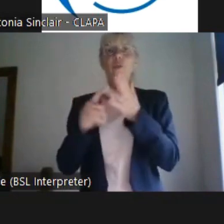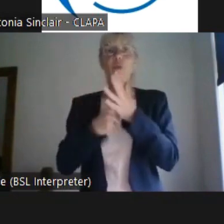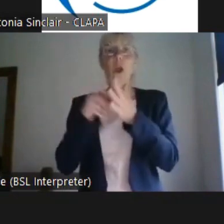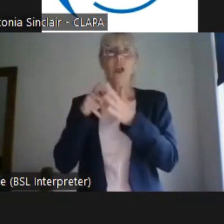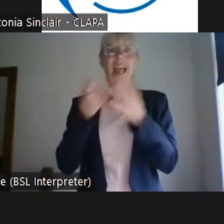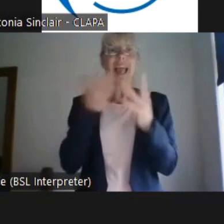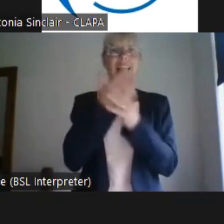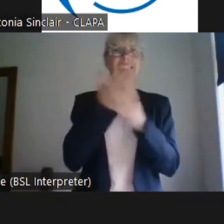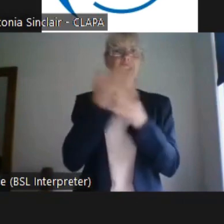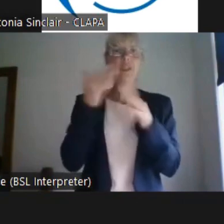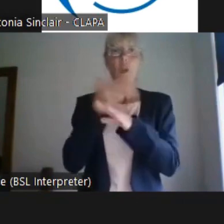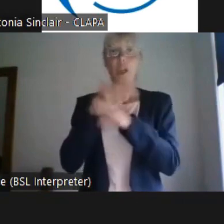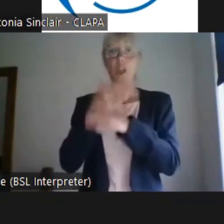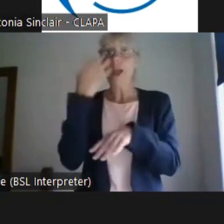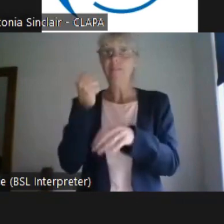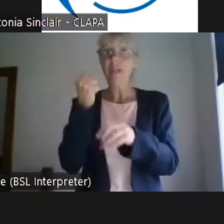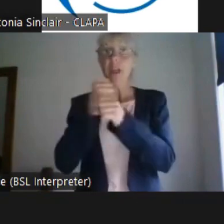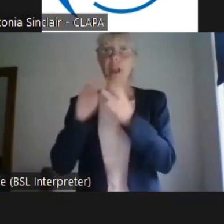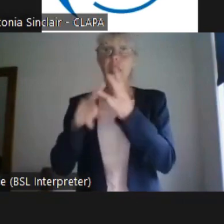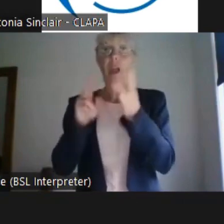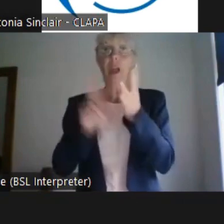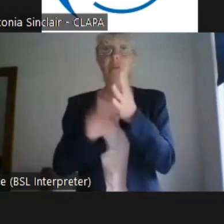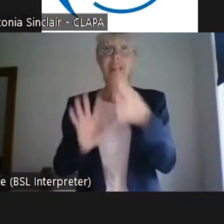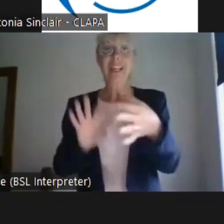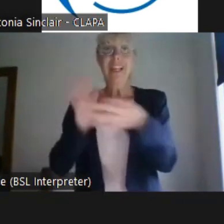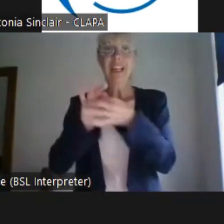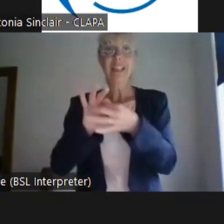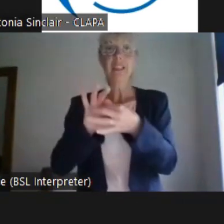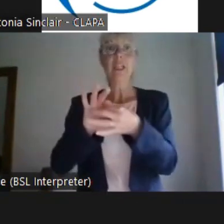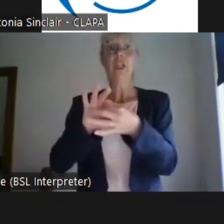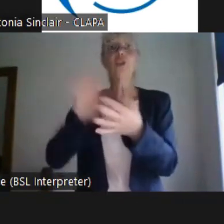um and that's where you can get um a grant to pay for things like British sign language